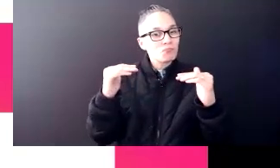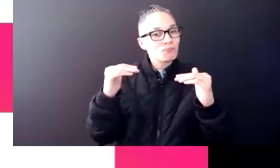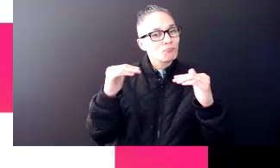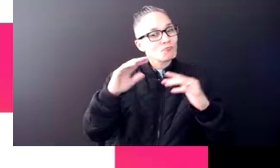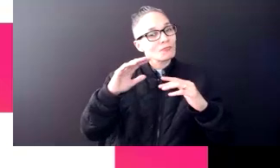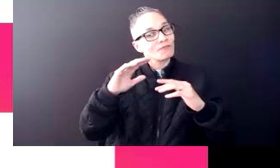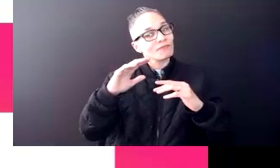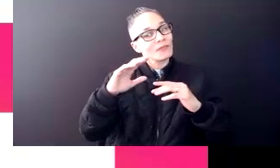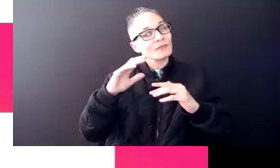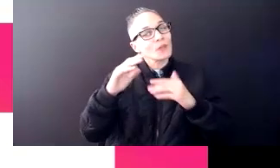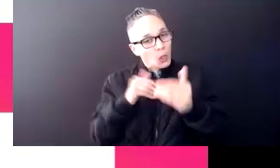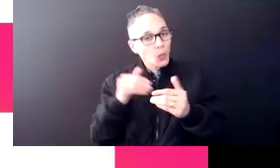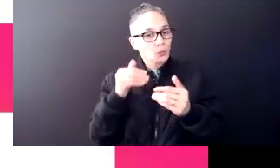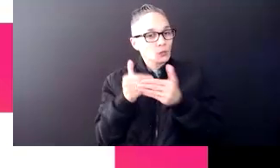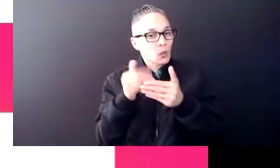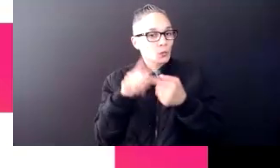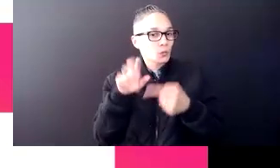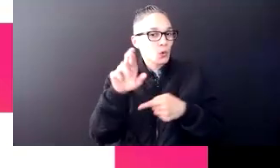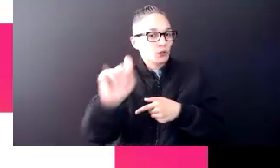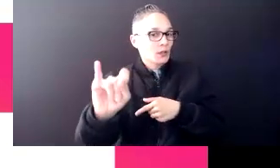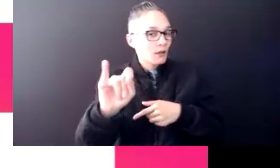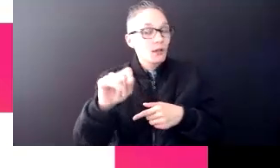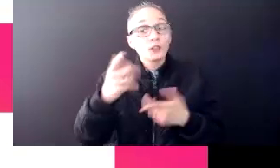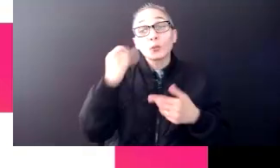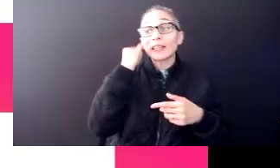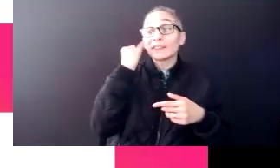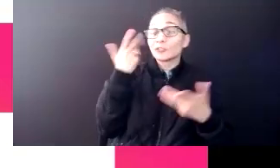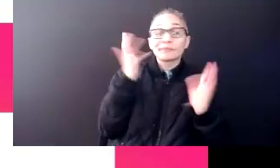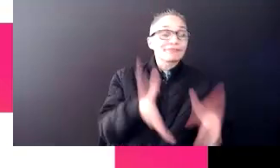And so again, the recorded lecture where students just watch it,